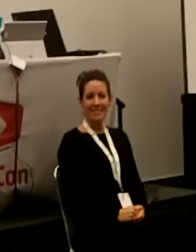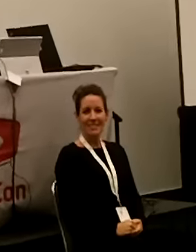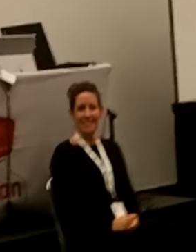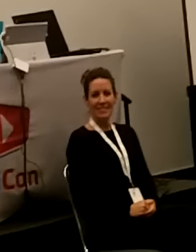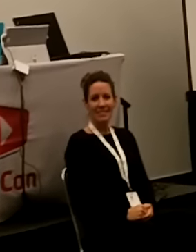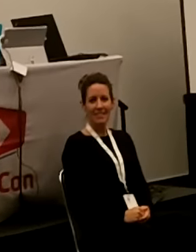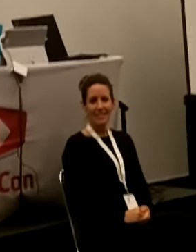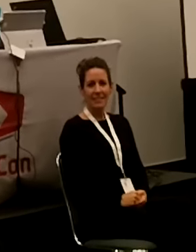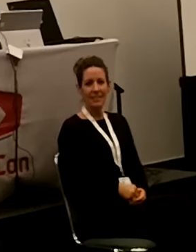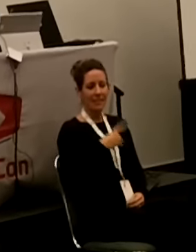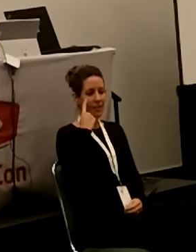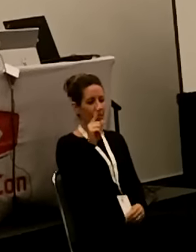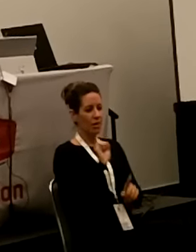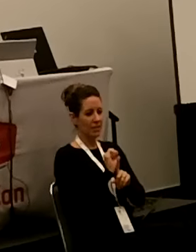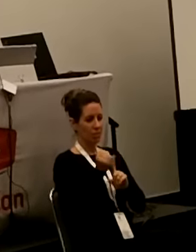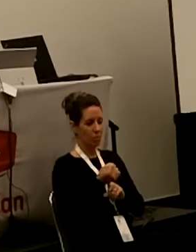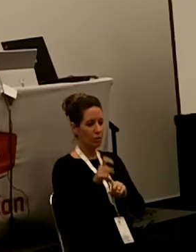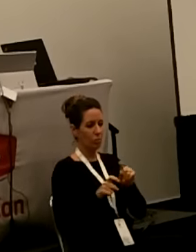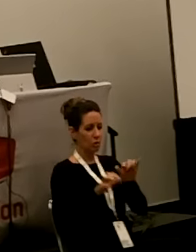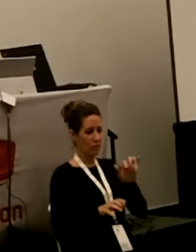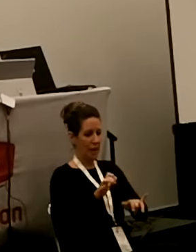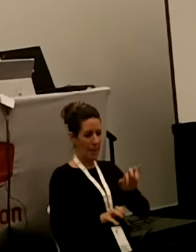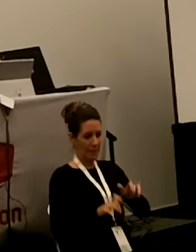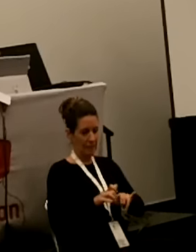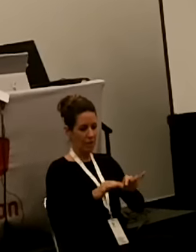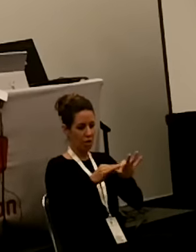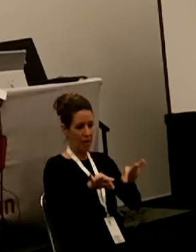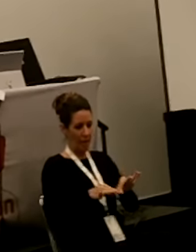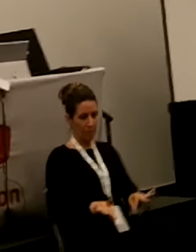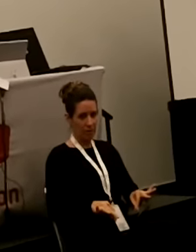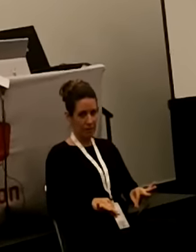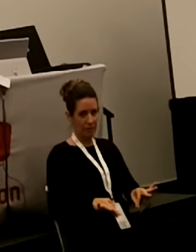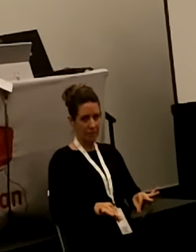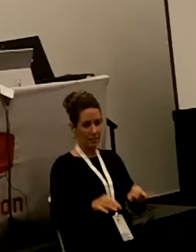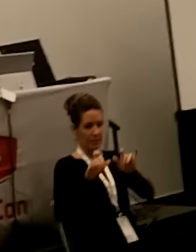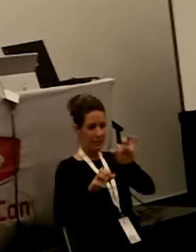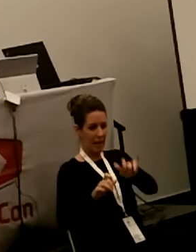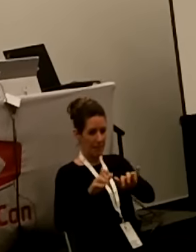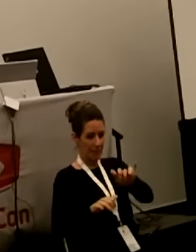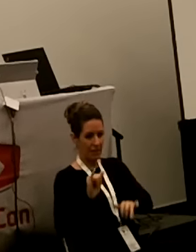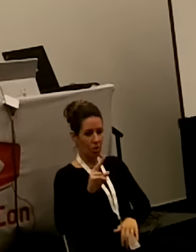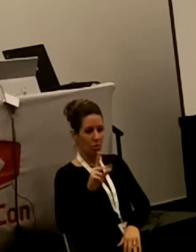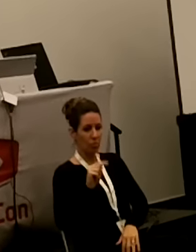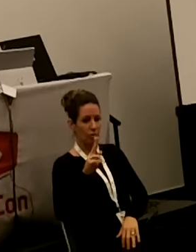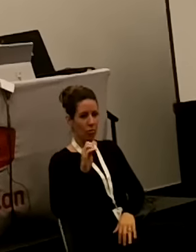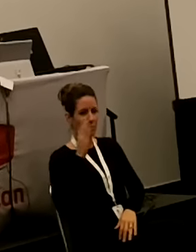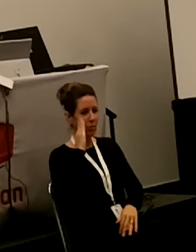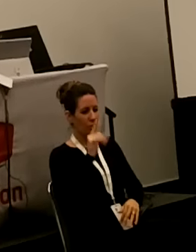In the situation where you are typing your captions into YouTube, the transcribe functionality,